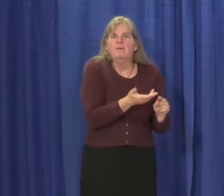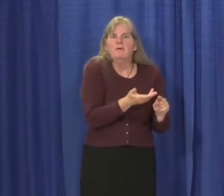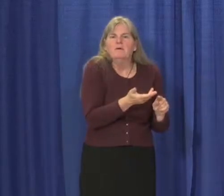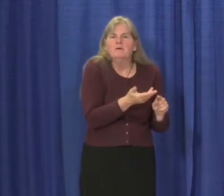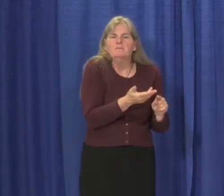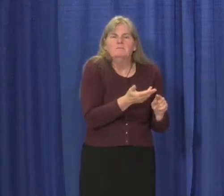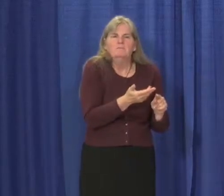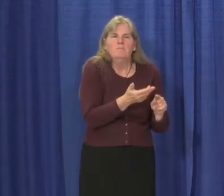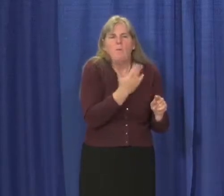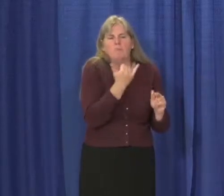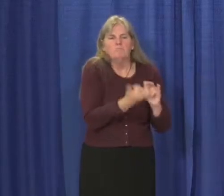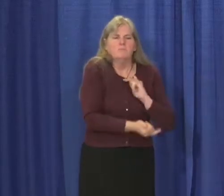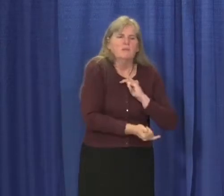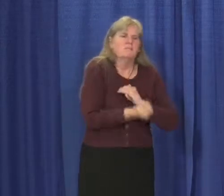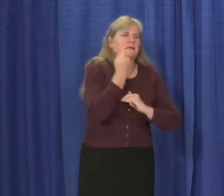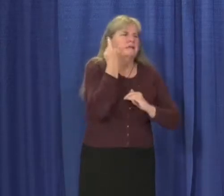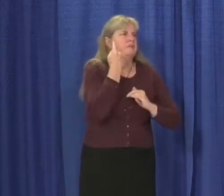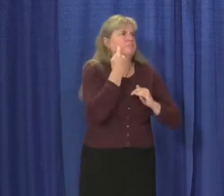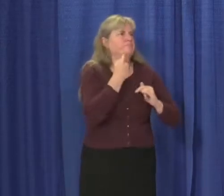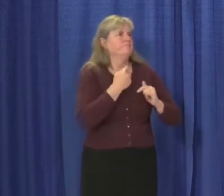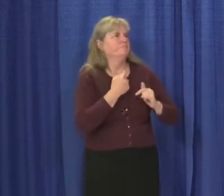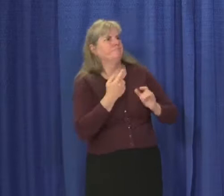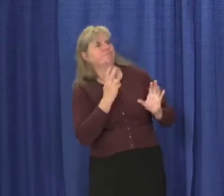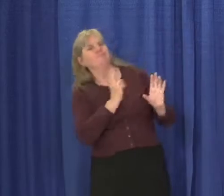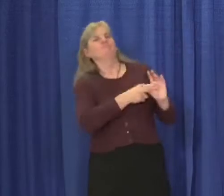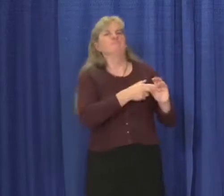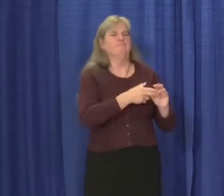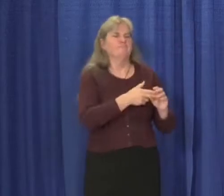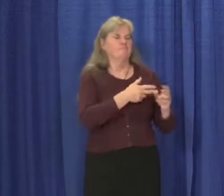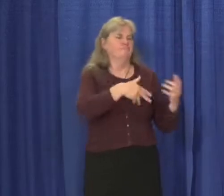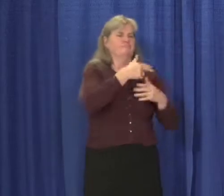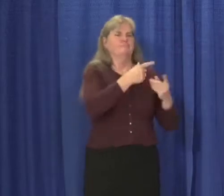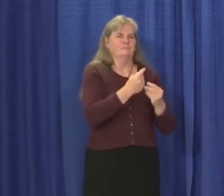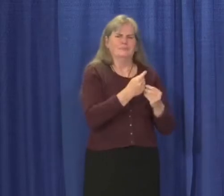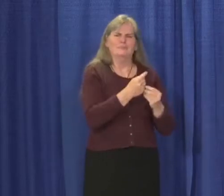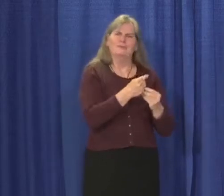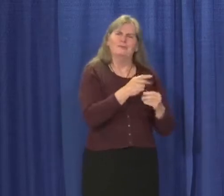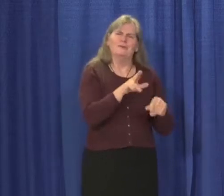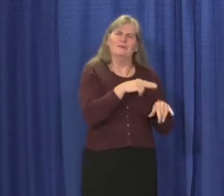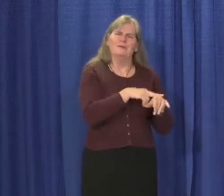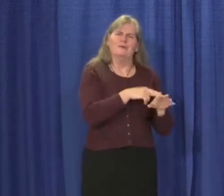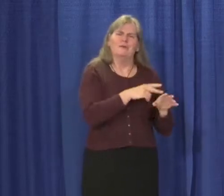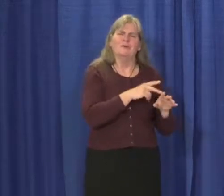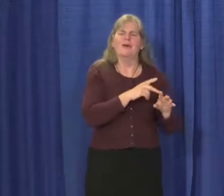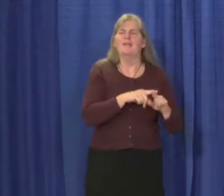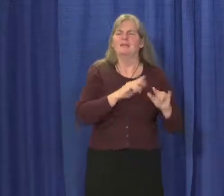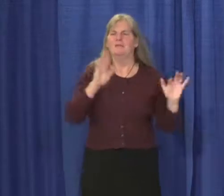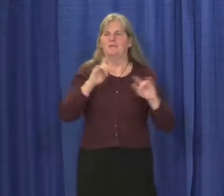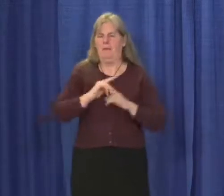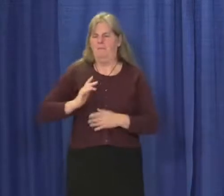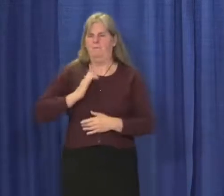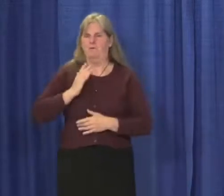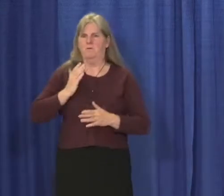plan and a list and all the organizational aspects that go into the more formal types of